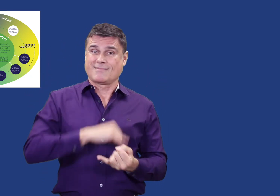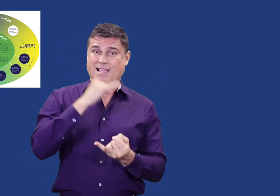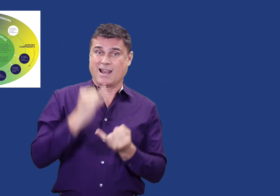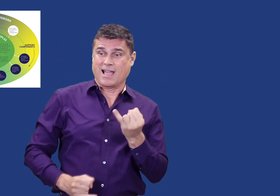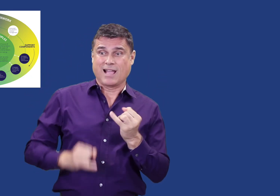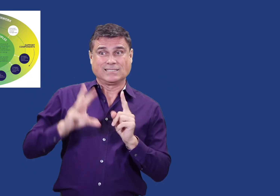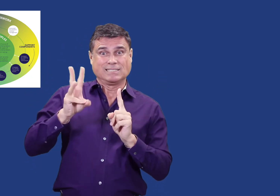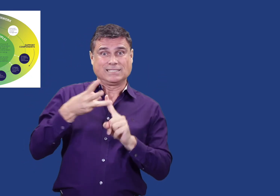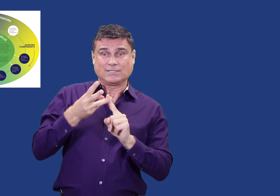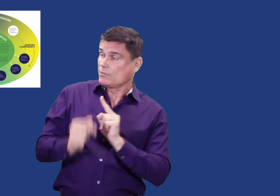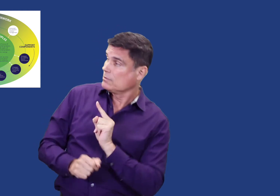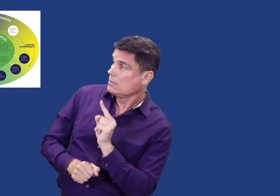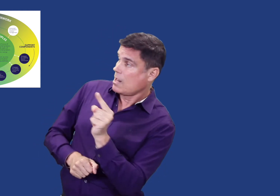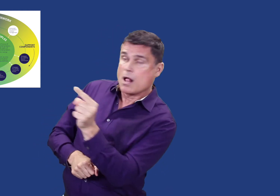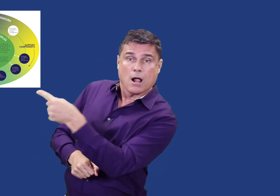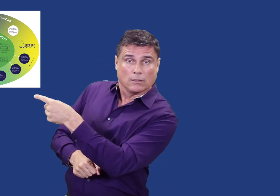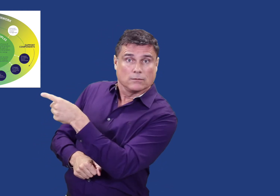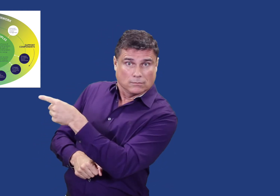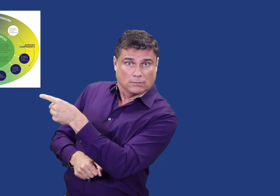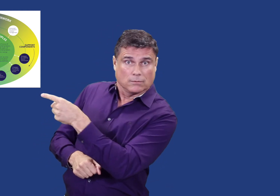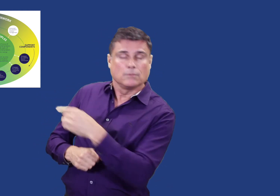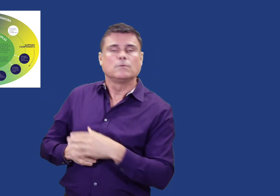THE SIXTH SUPPORT COMPONENT FOCUSES ON